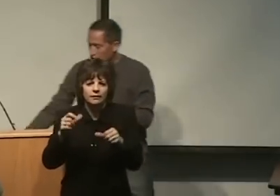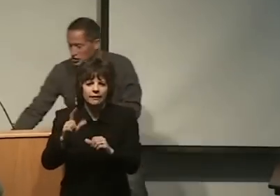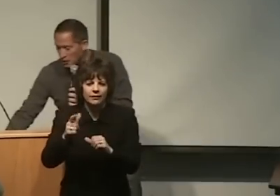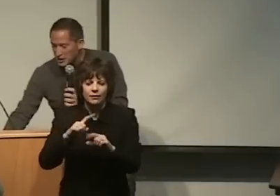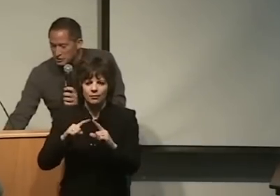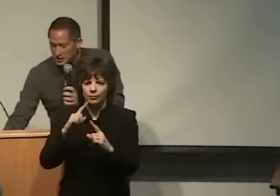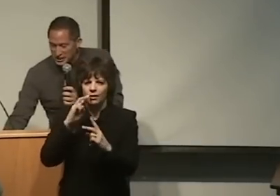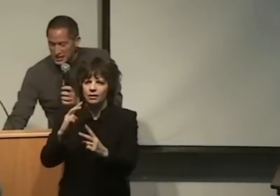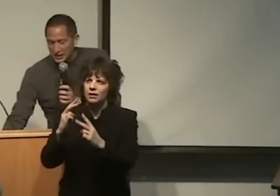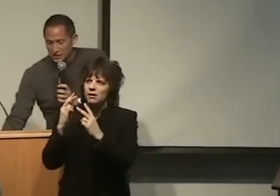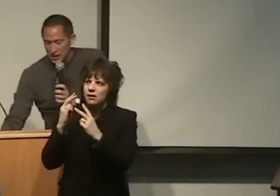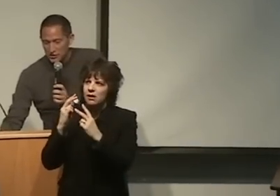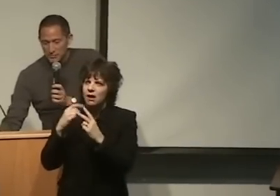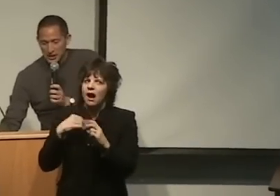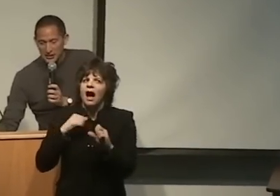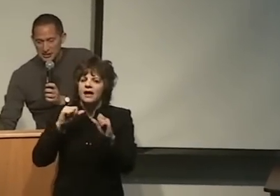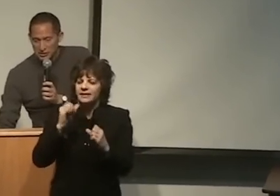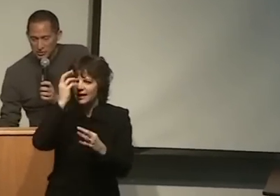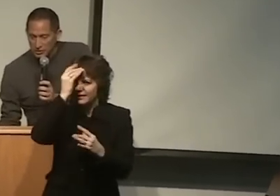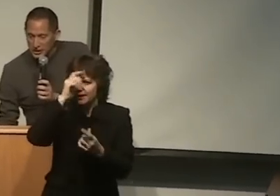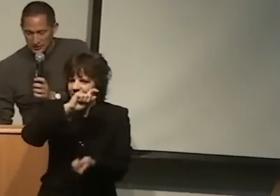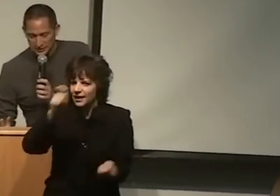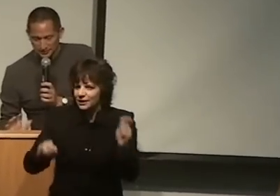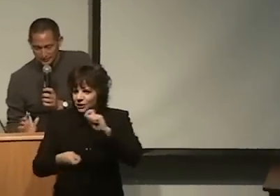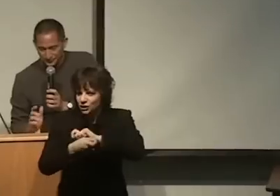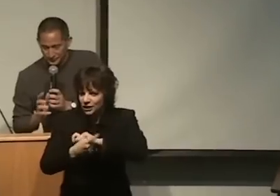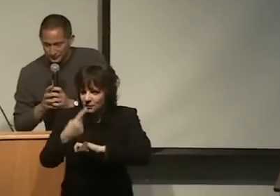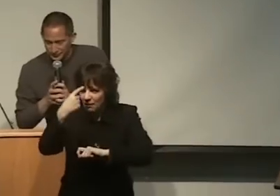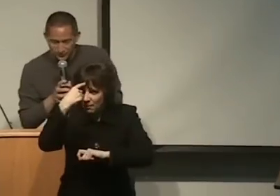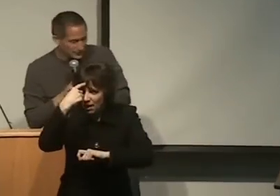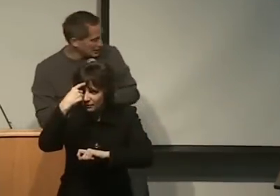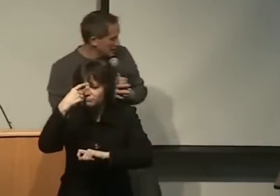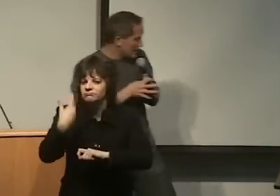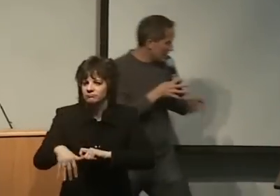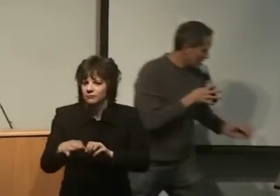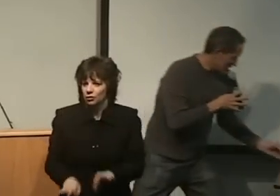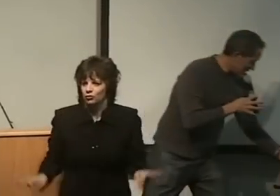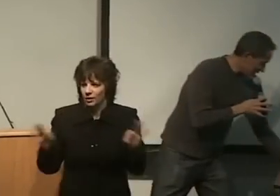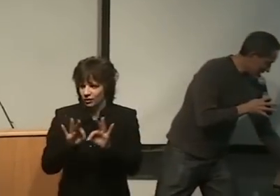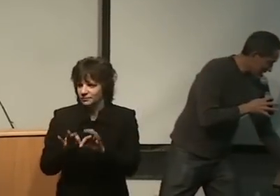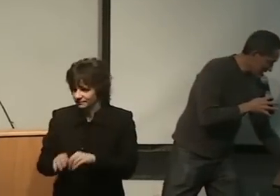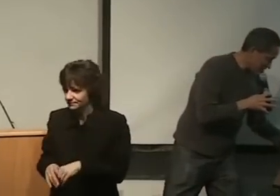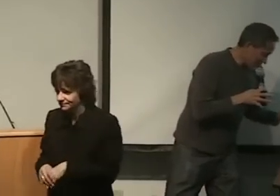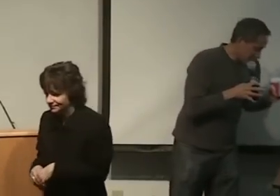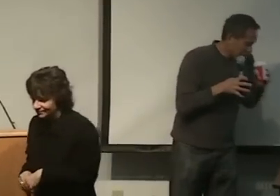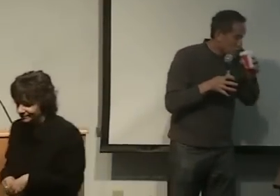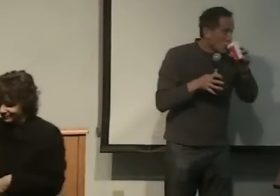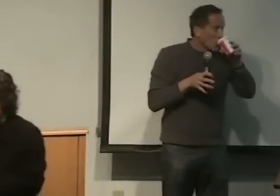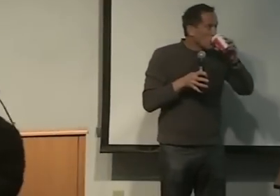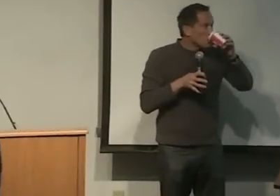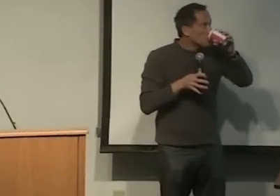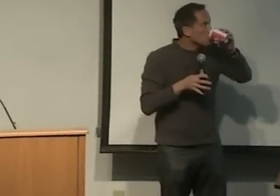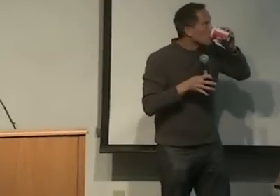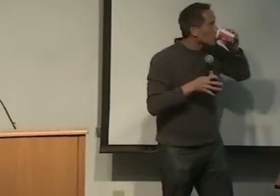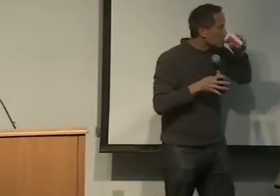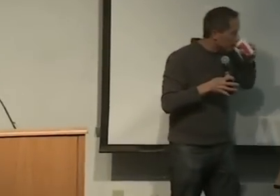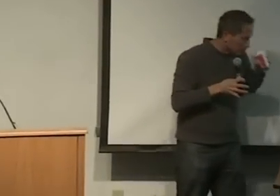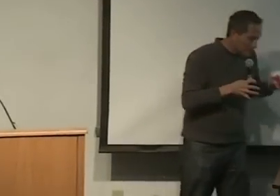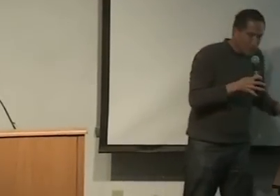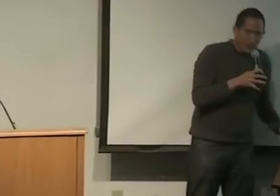and change their mind is critical. Ah, office hours. Do you require office hours here?